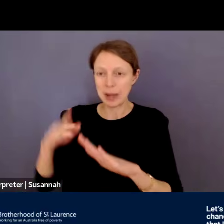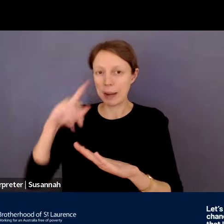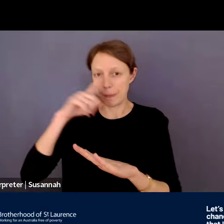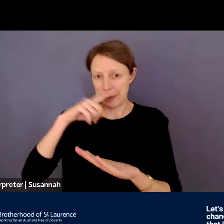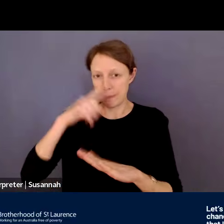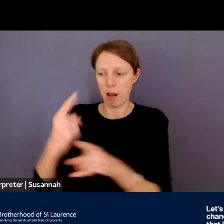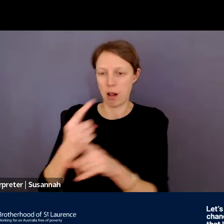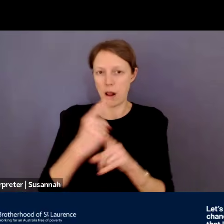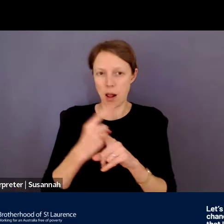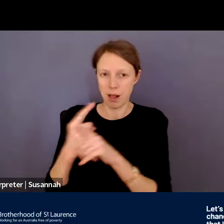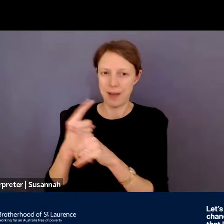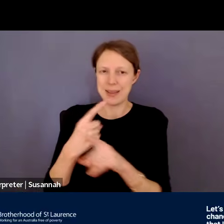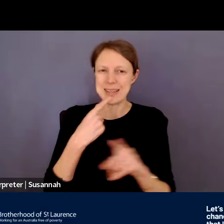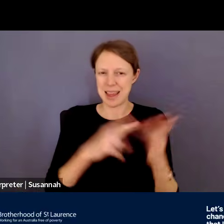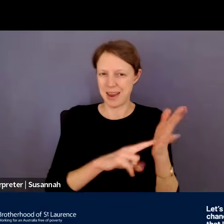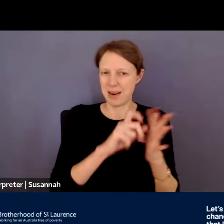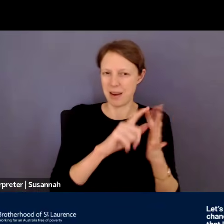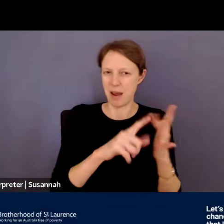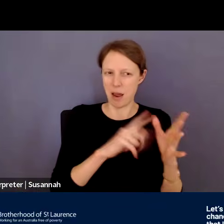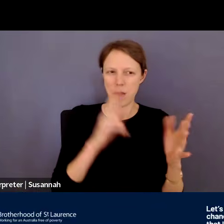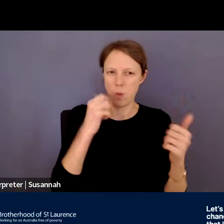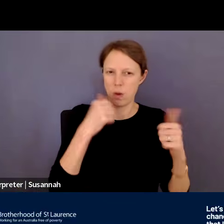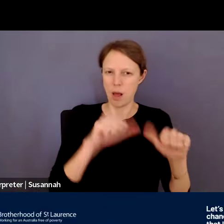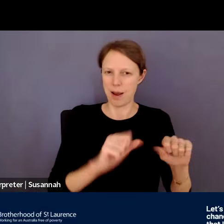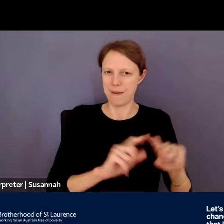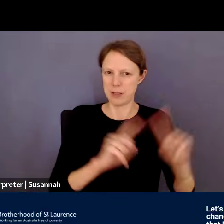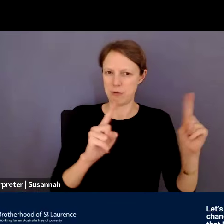as operating as having different thresholds in their plan reassessments and whatever. I